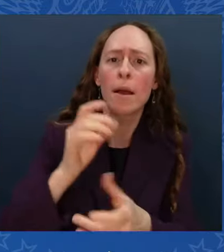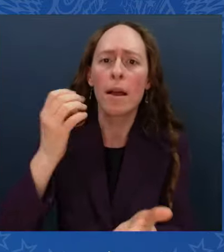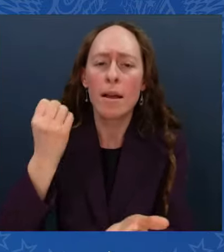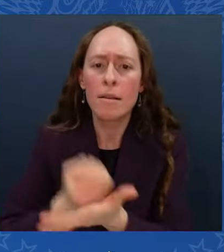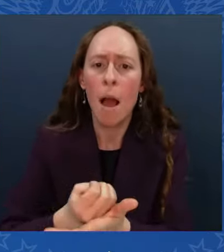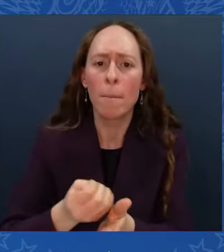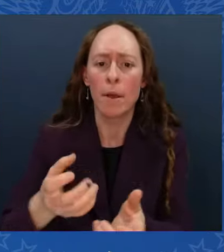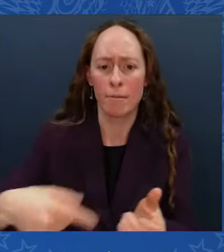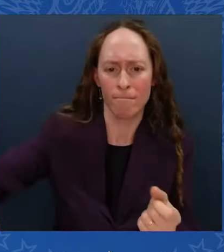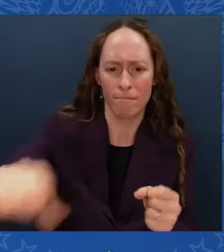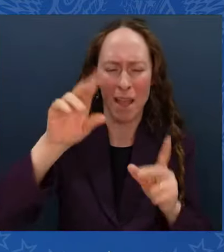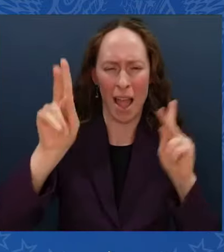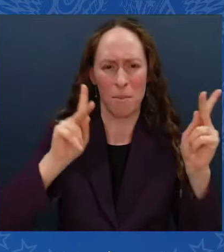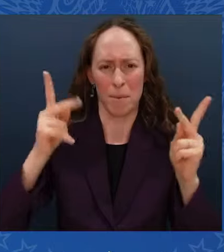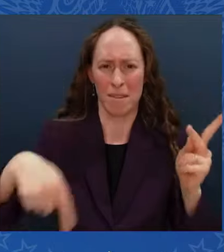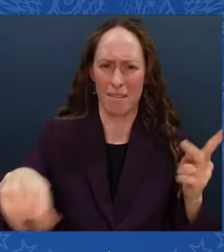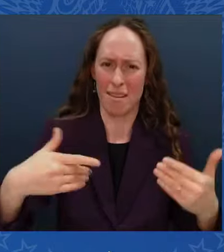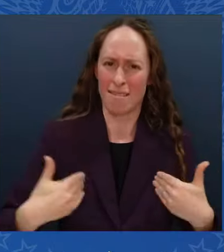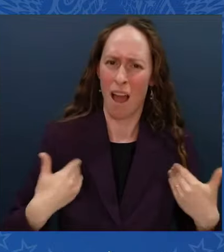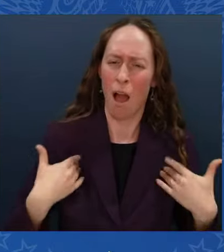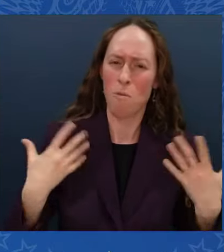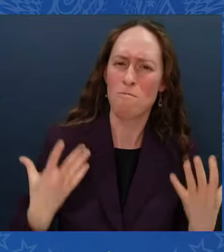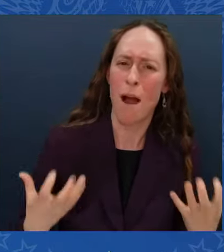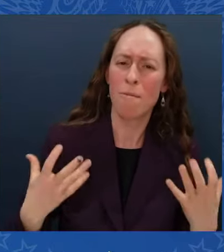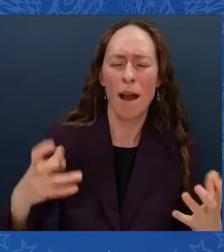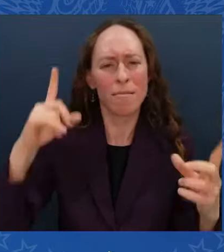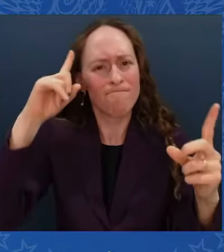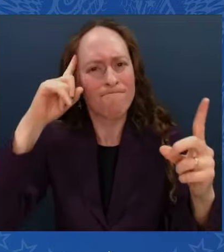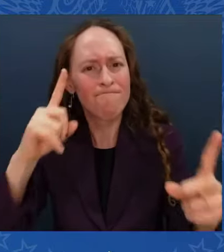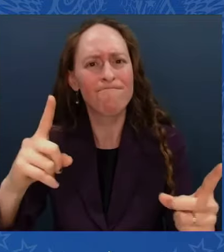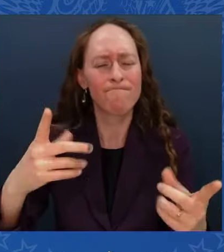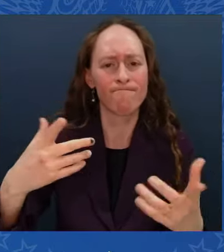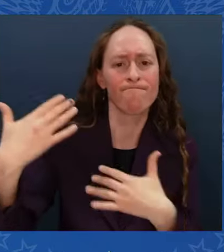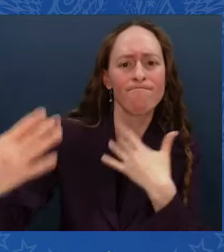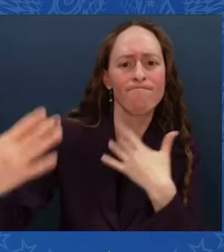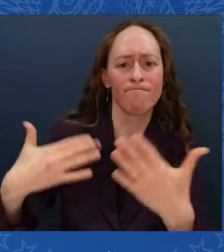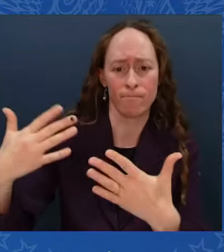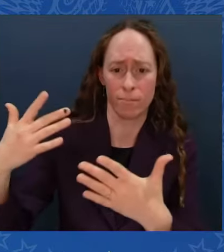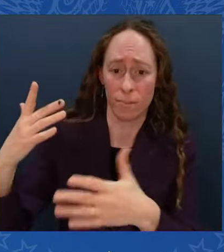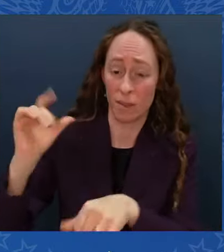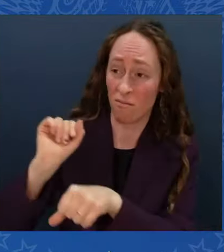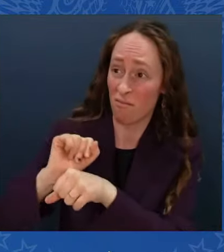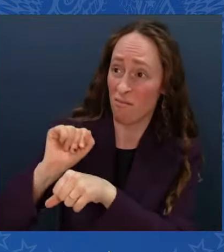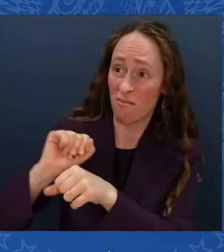Student loan debt cripples our workforce, especially when it comes to addressing homelessness.